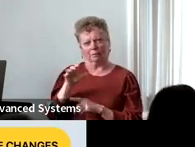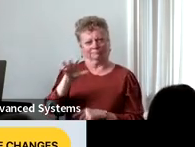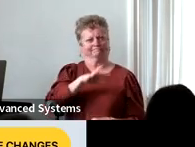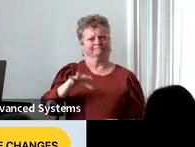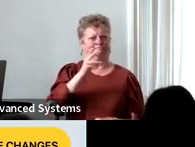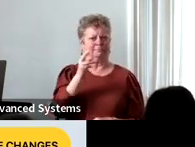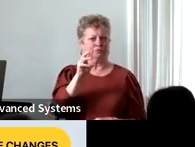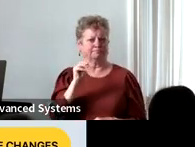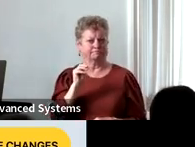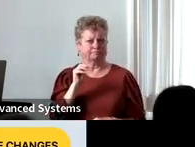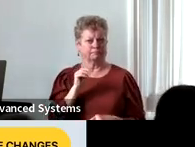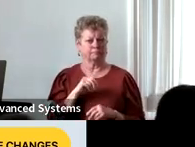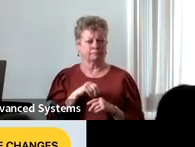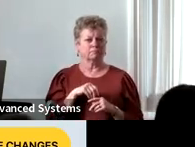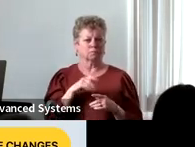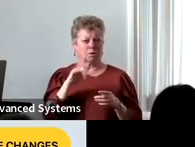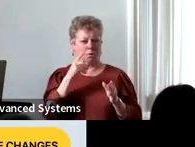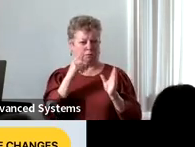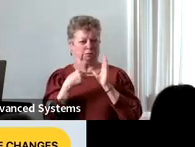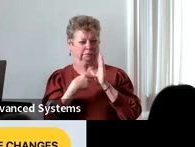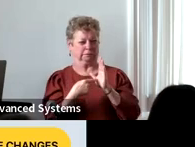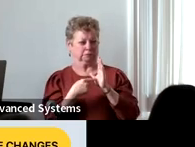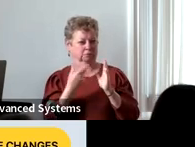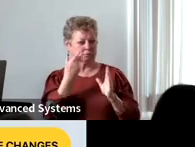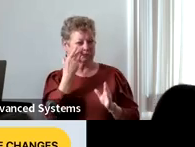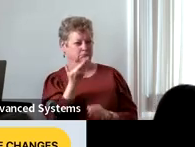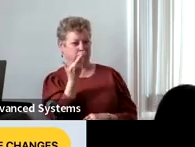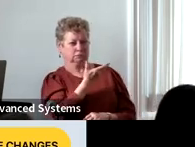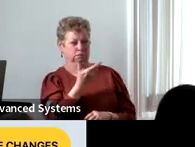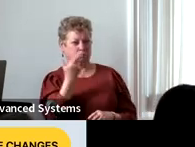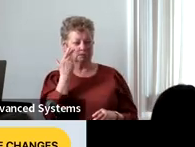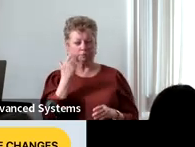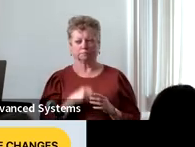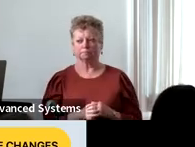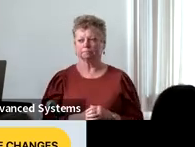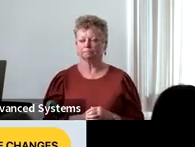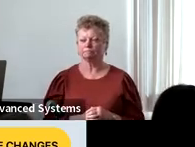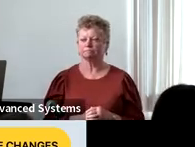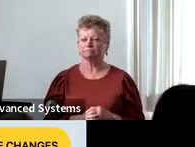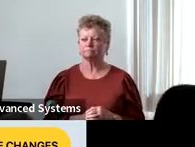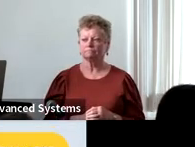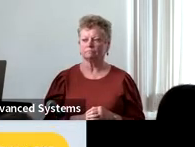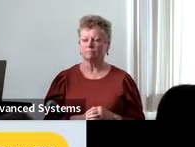And you will see I will give you the big pattern around this. Look at how much more -- I will zoom in a bit.